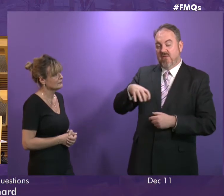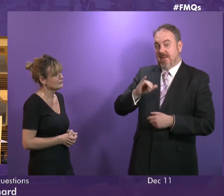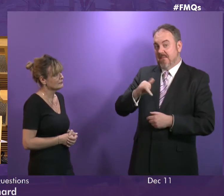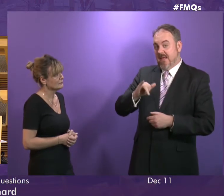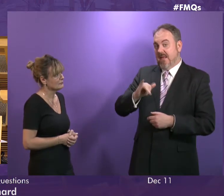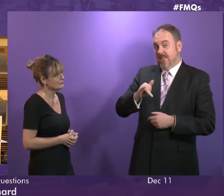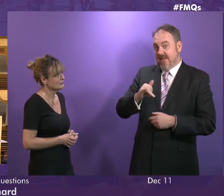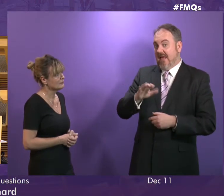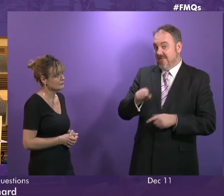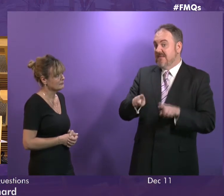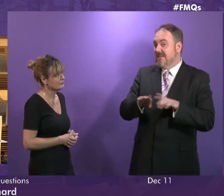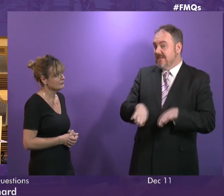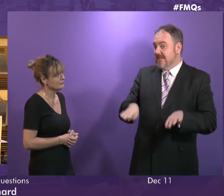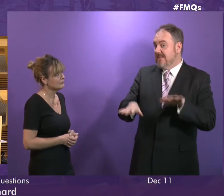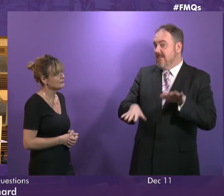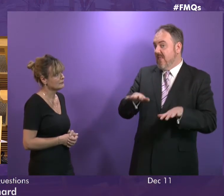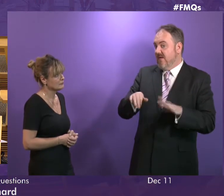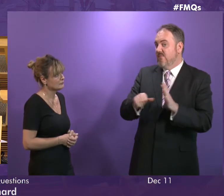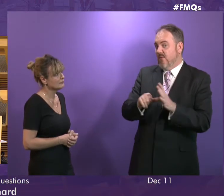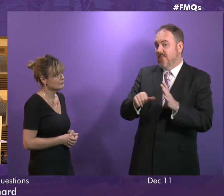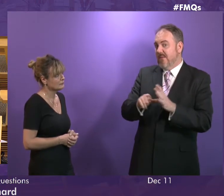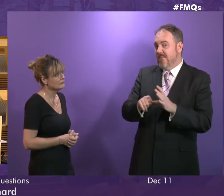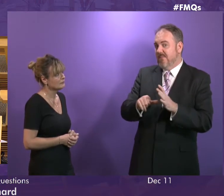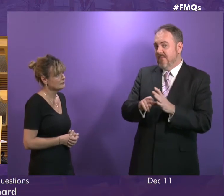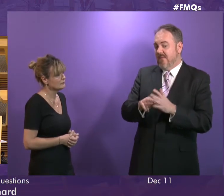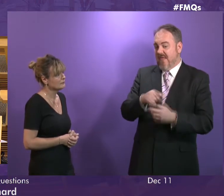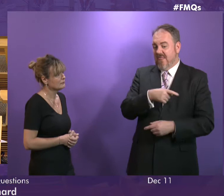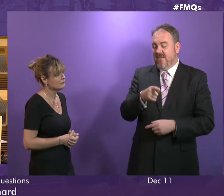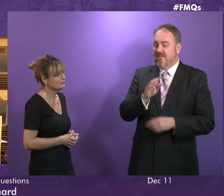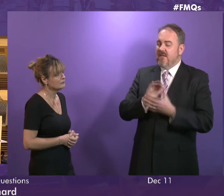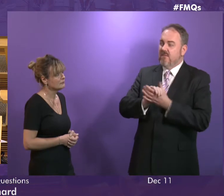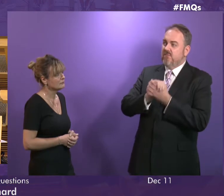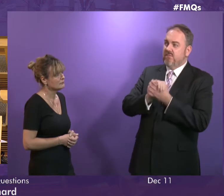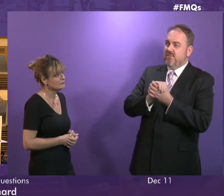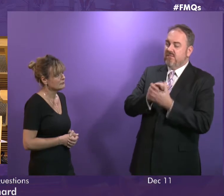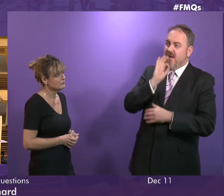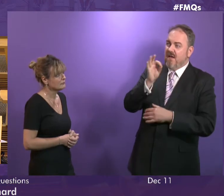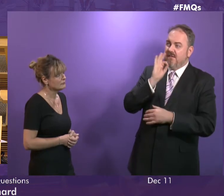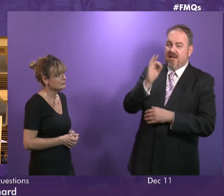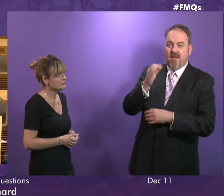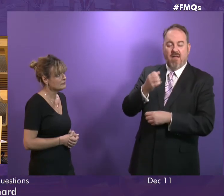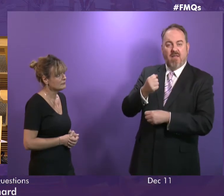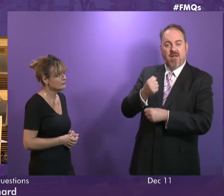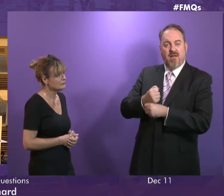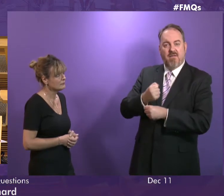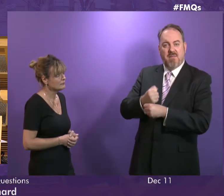the same situation. They have petitioned the Scottish Government for support, but nothing